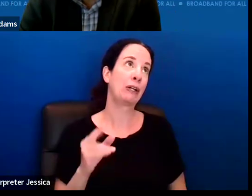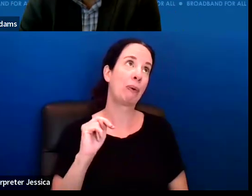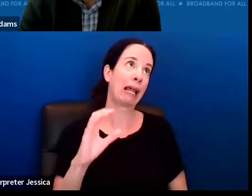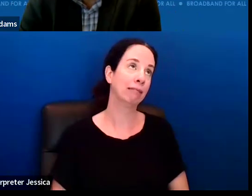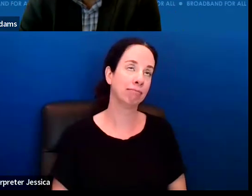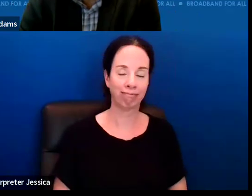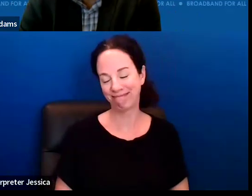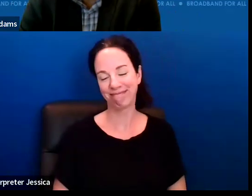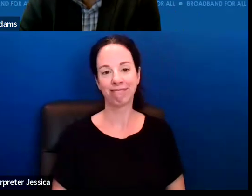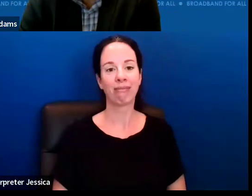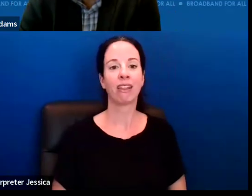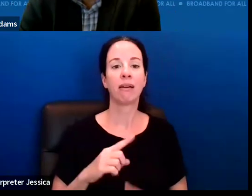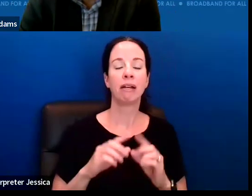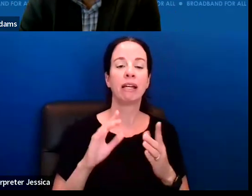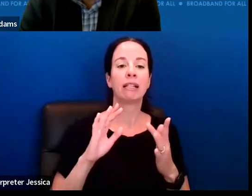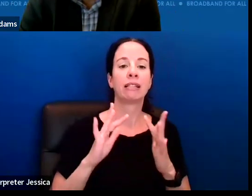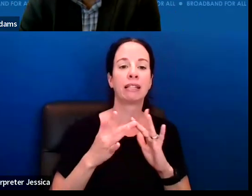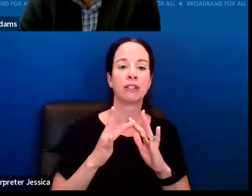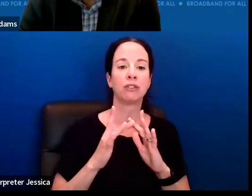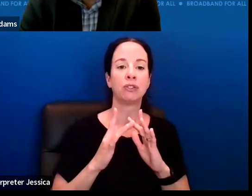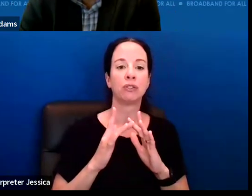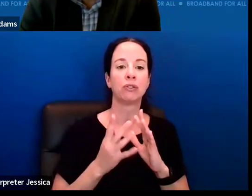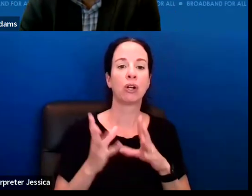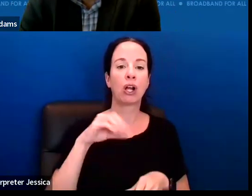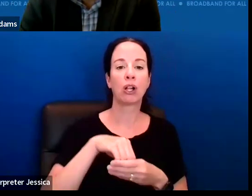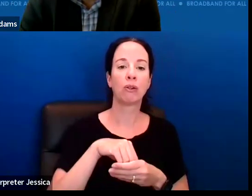So the Digital Inclusion Impact Aggregator, let me just back up real quick and give you a sentence or